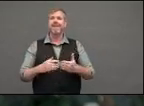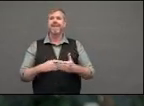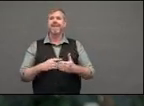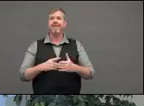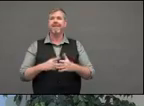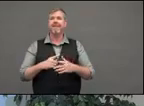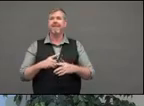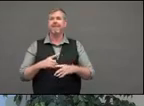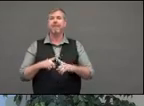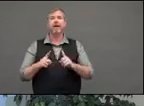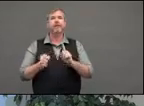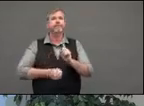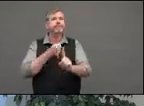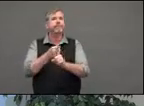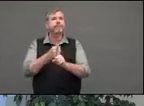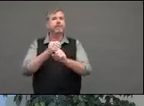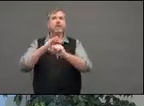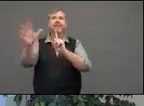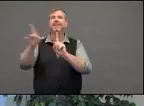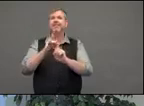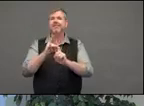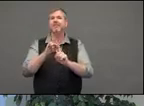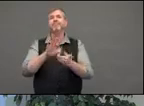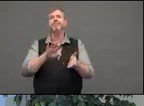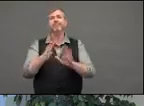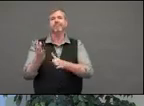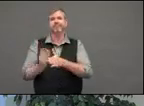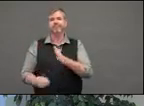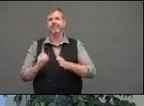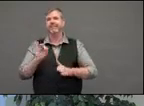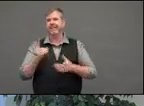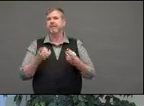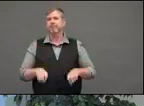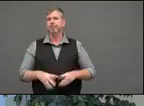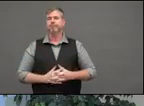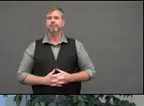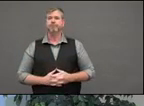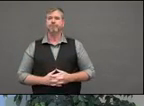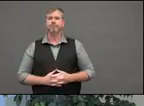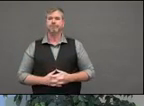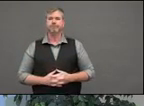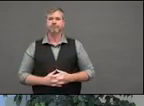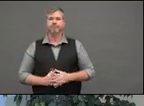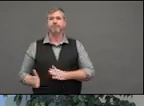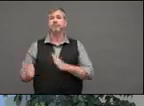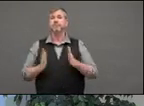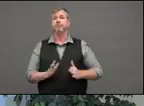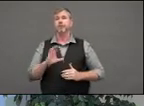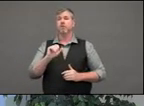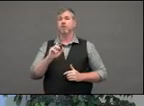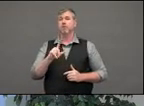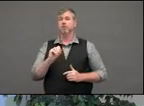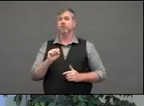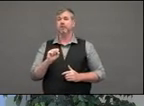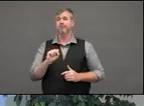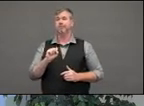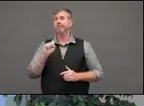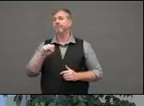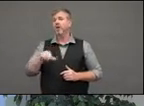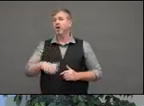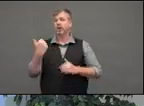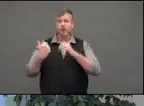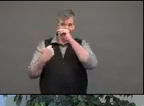Yes and i think another thing to really take this especially for all the young